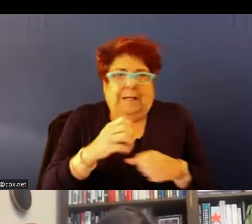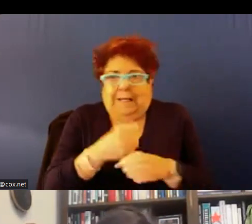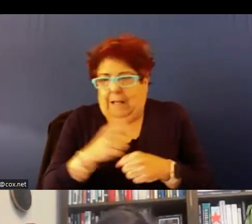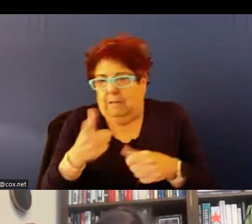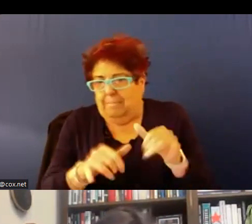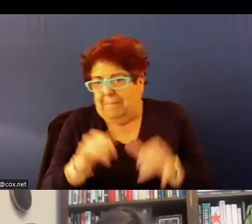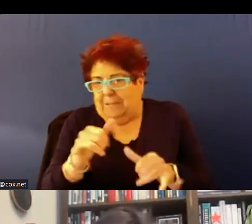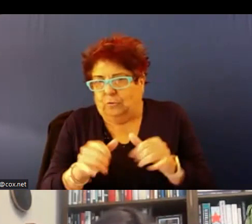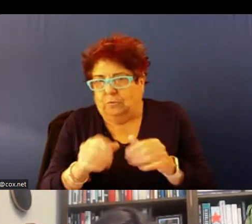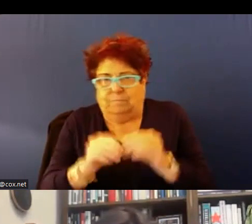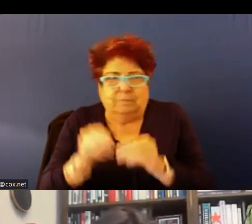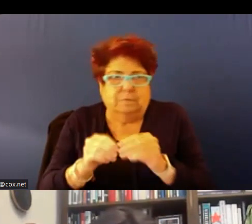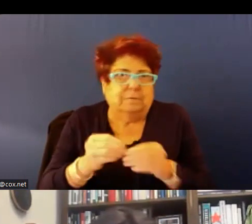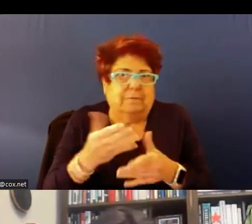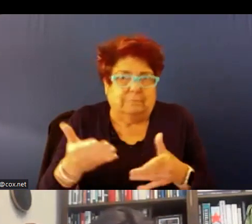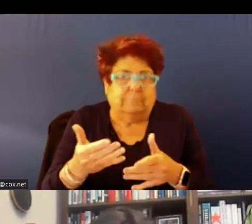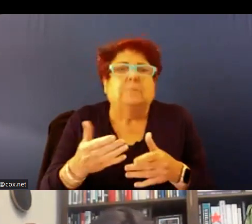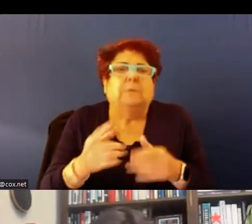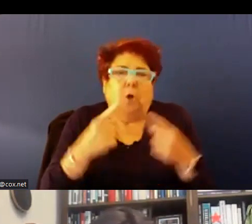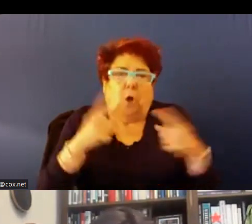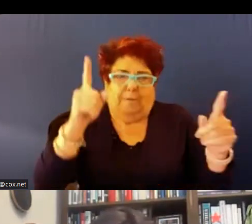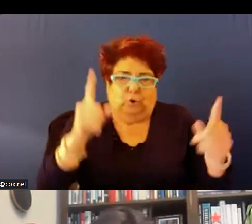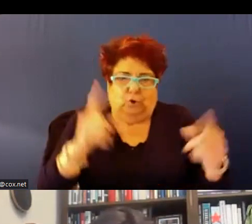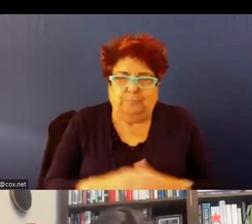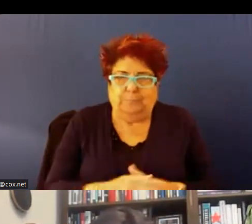OK, great. Alright. We had a few other questions